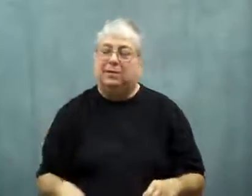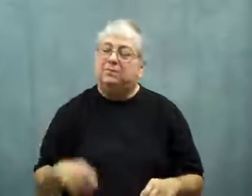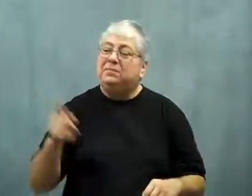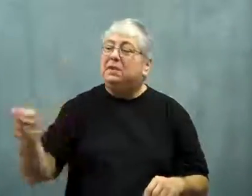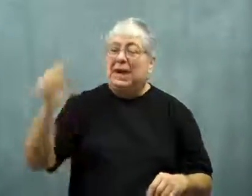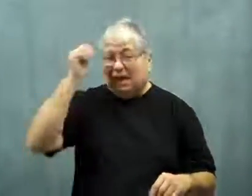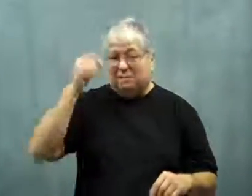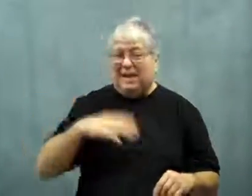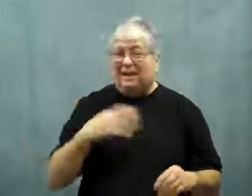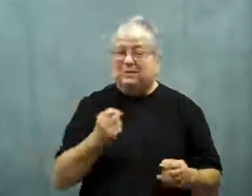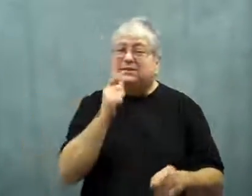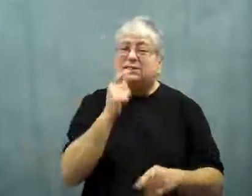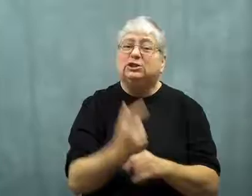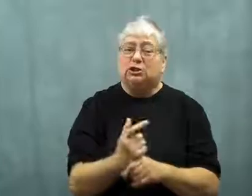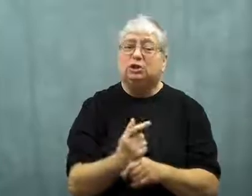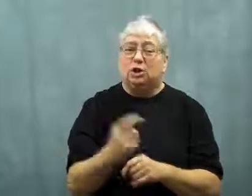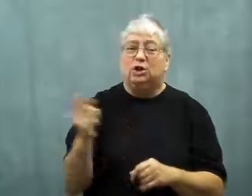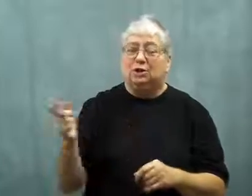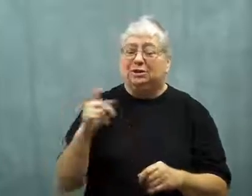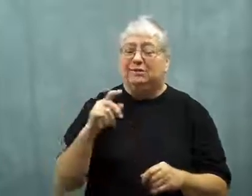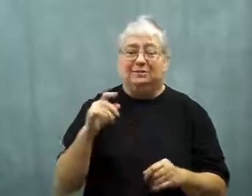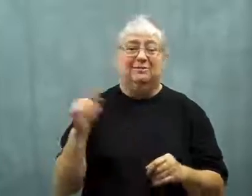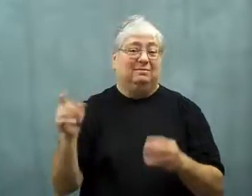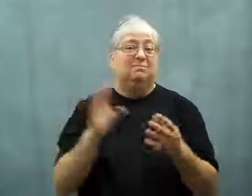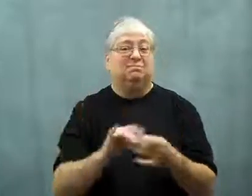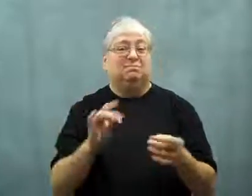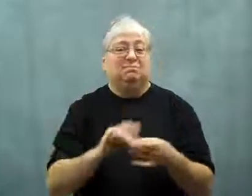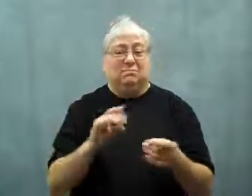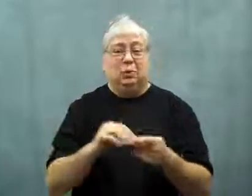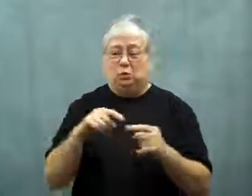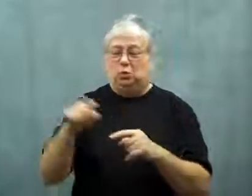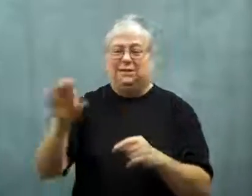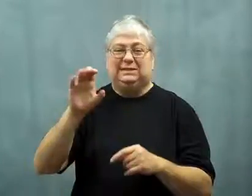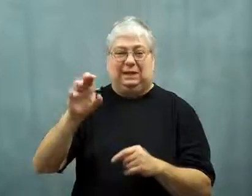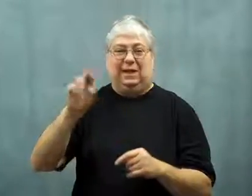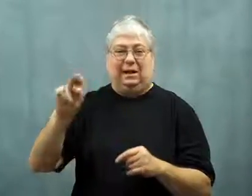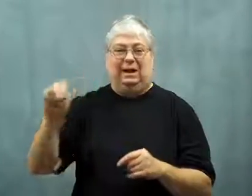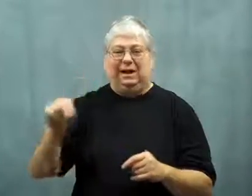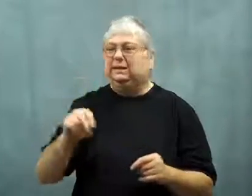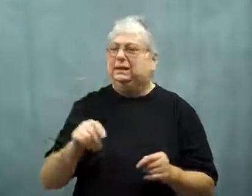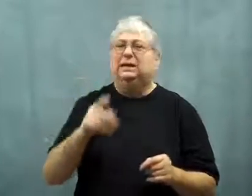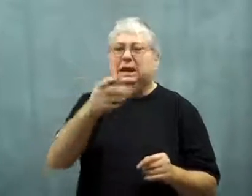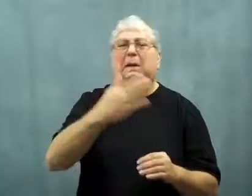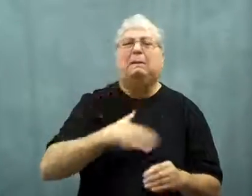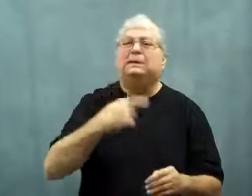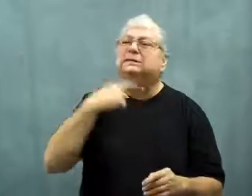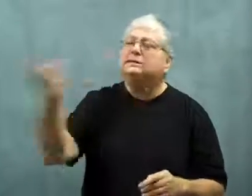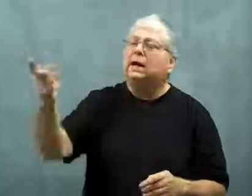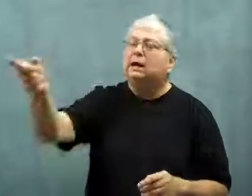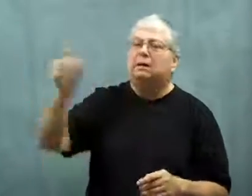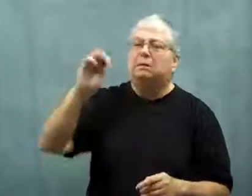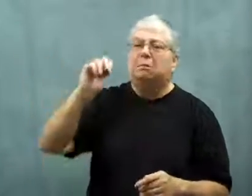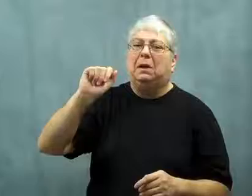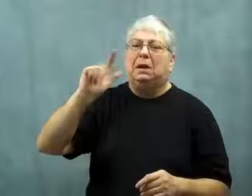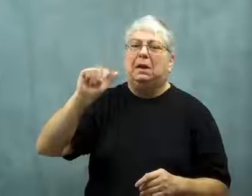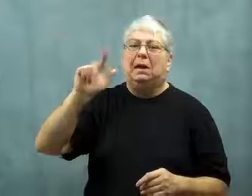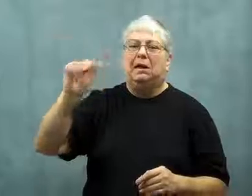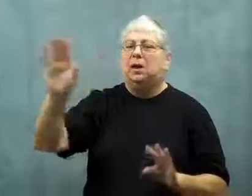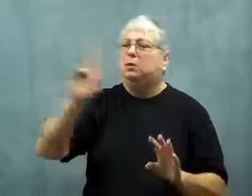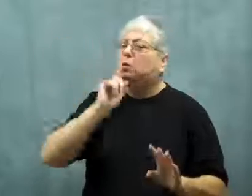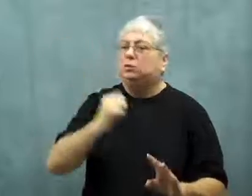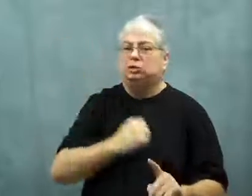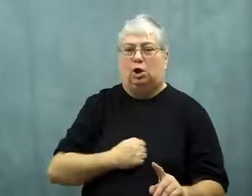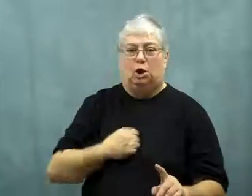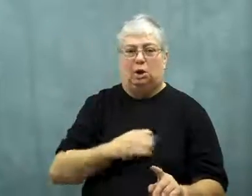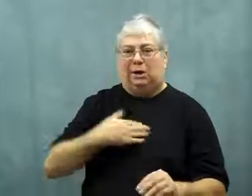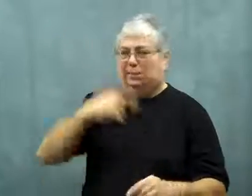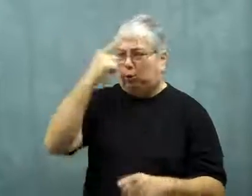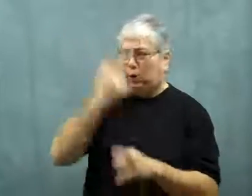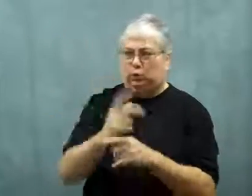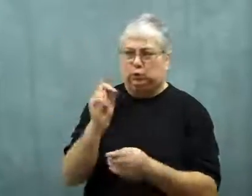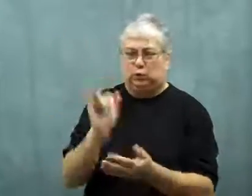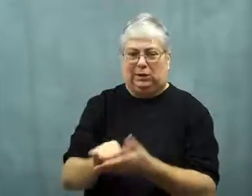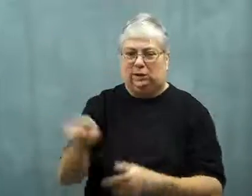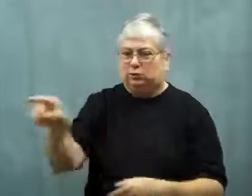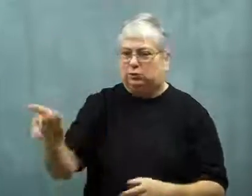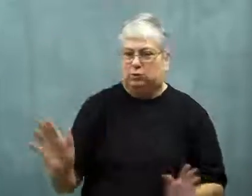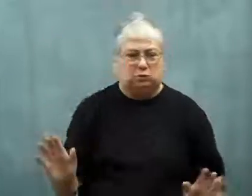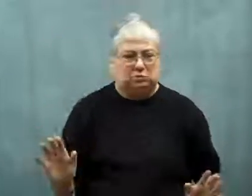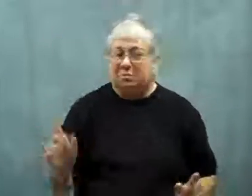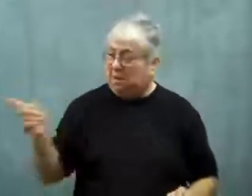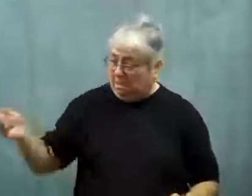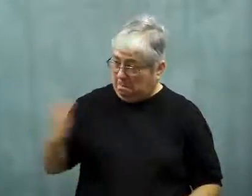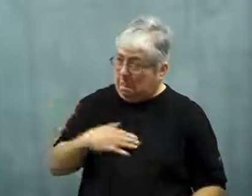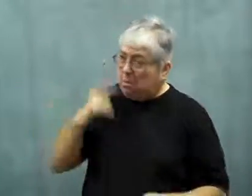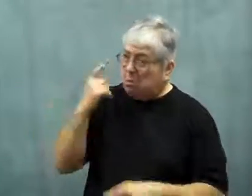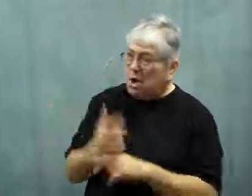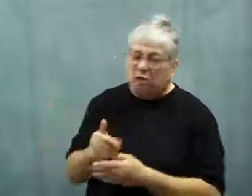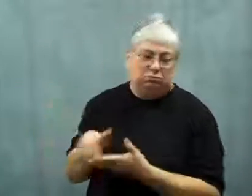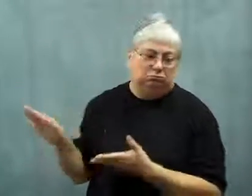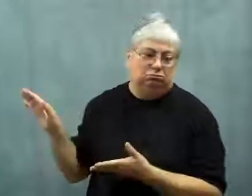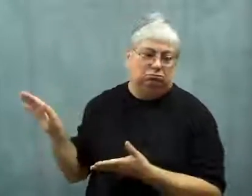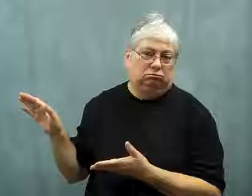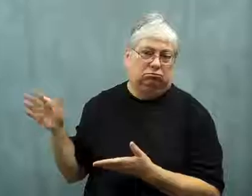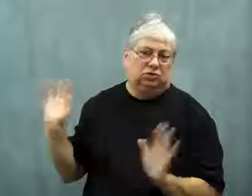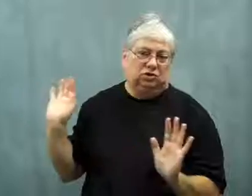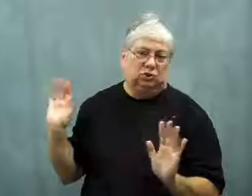Khan's sister spoke to CNN and asked them to tell Malala